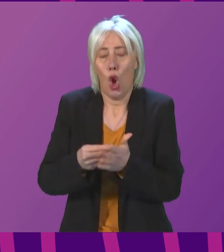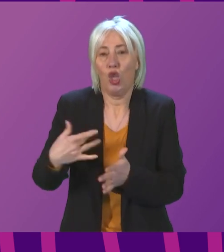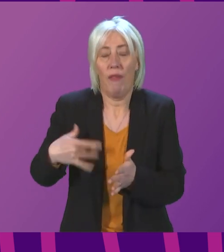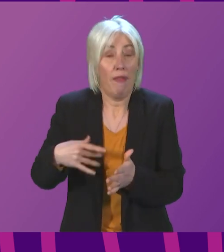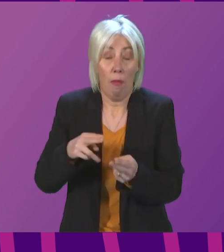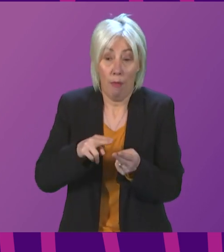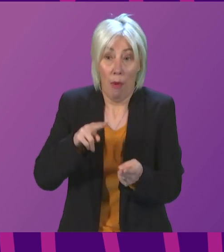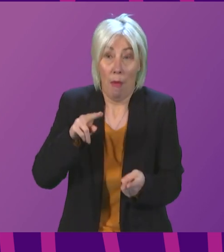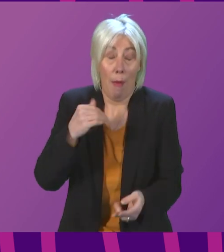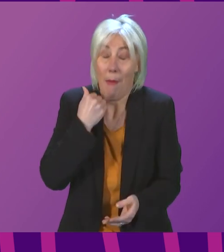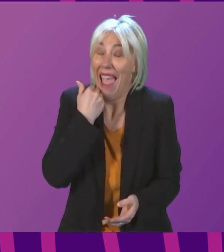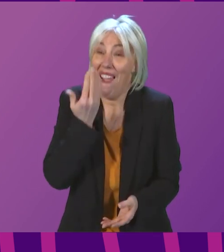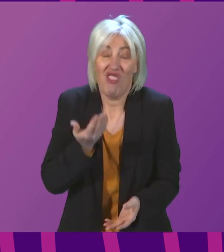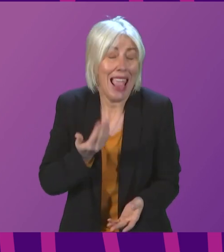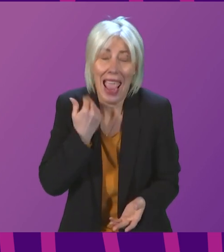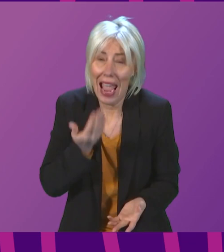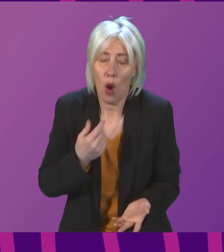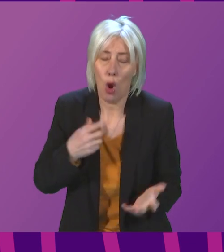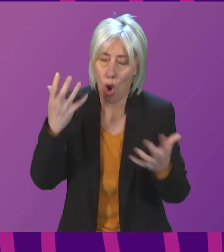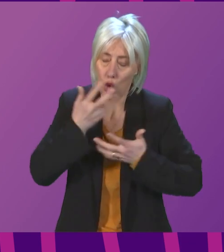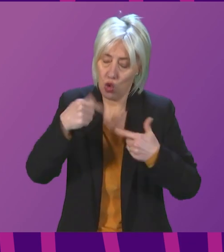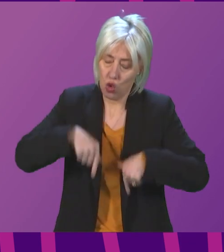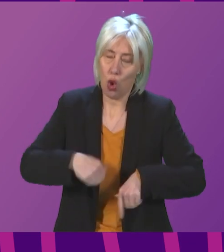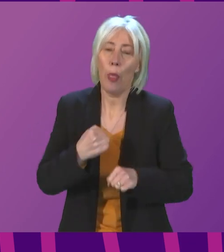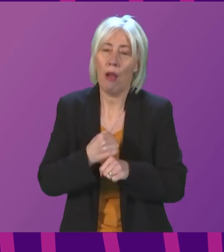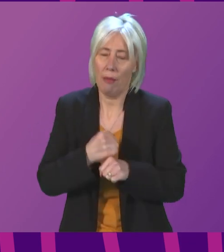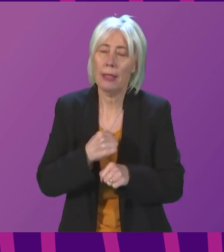It is of deep concern to this Government, and we are taking a range of measures, including